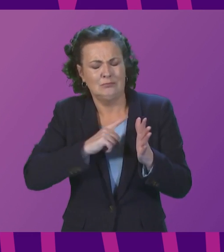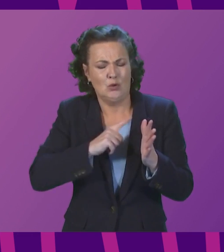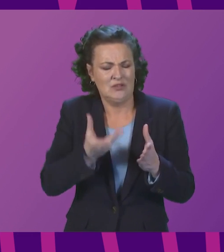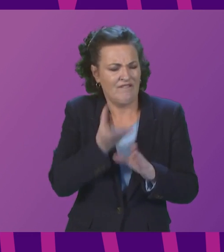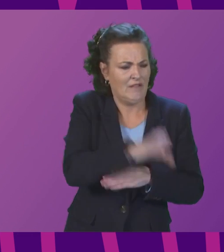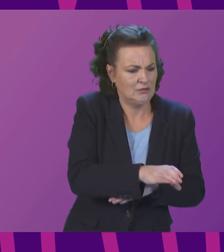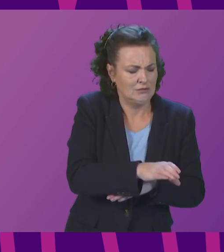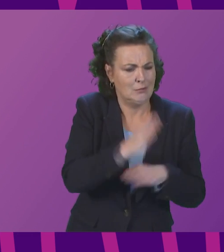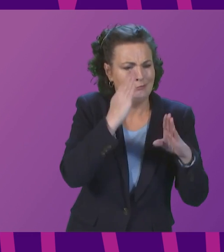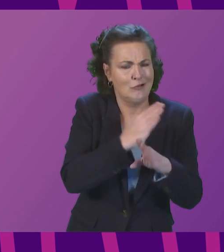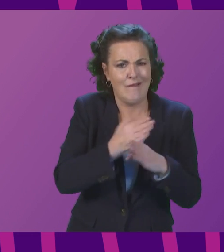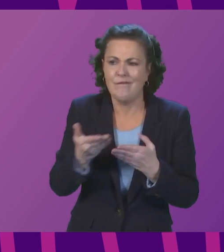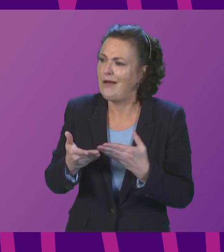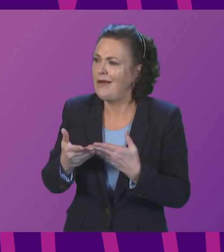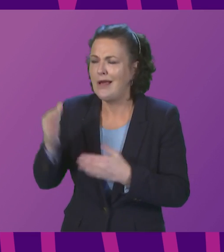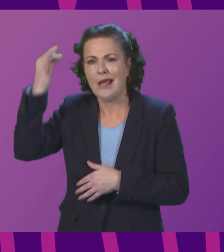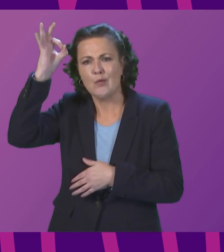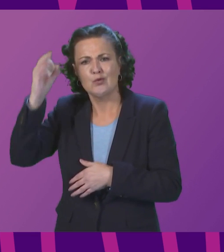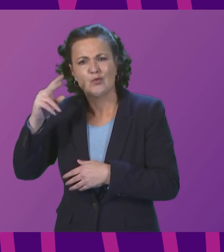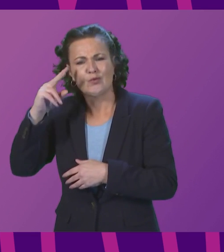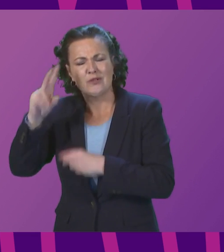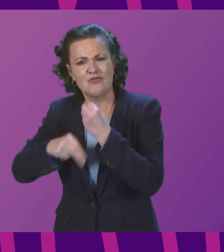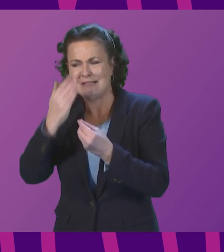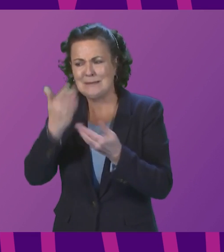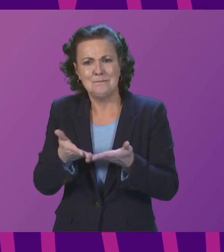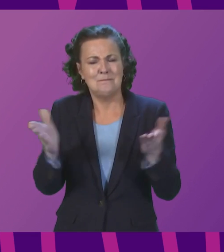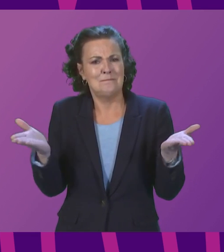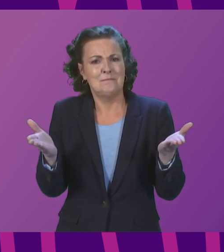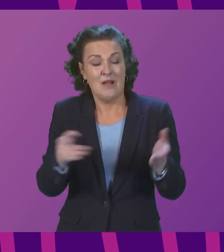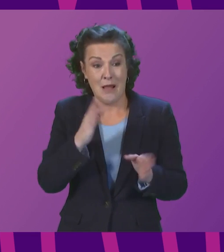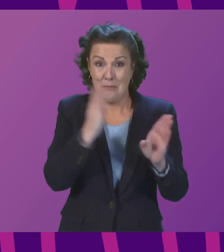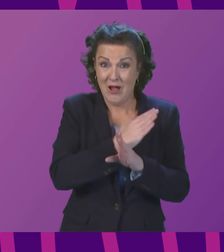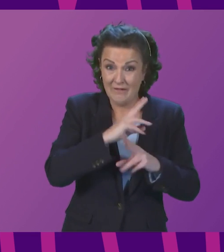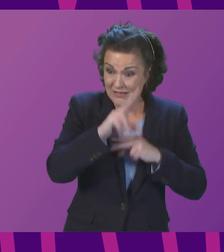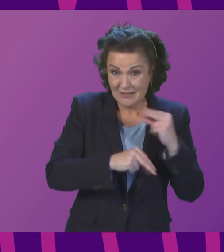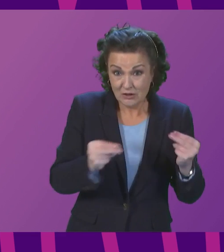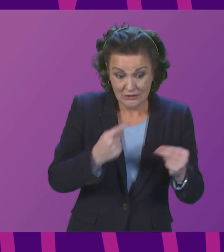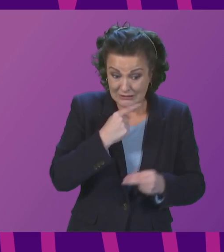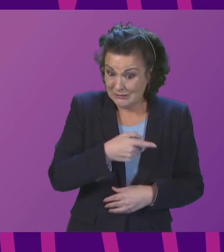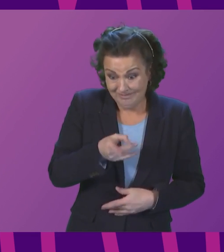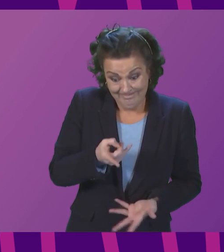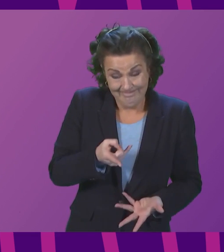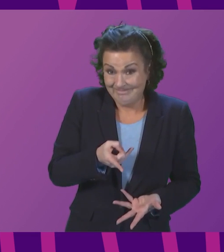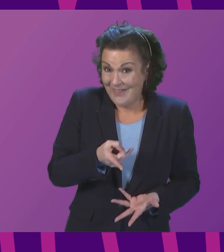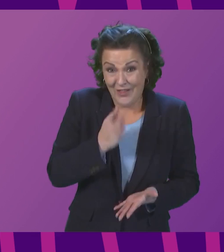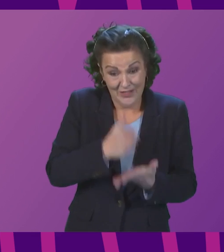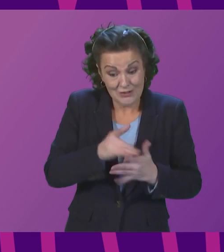industry and local authority nurseries. Private nurseries have warned that there are serious flaws in the delivery of the 1,140